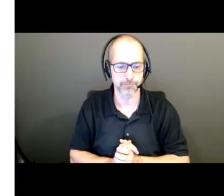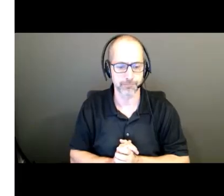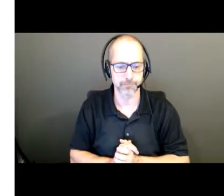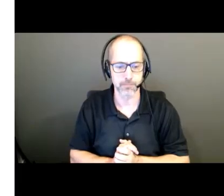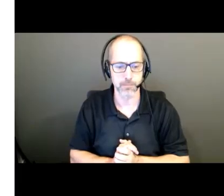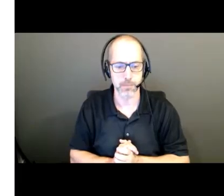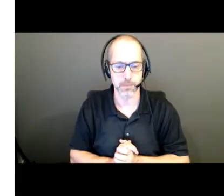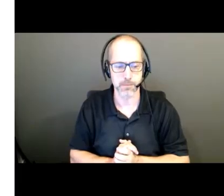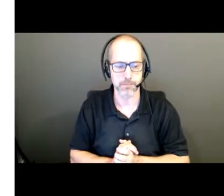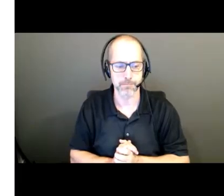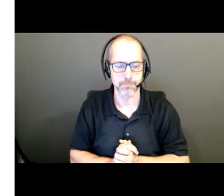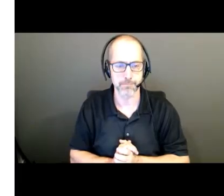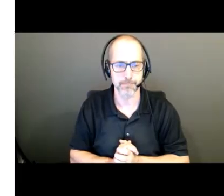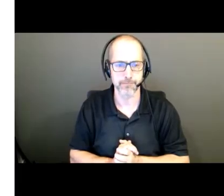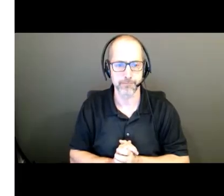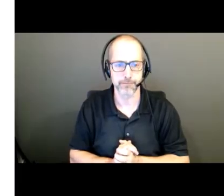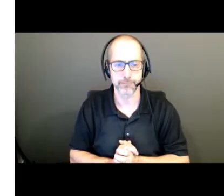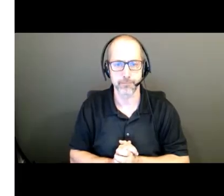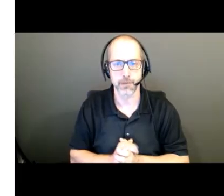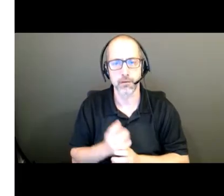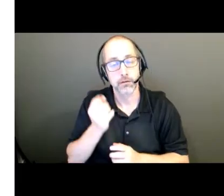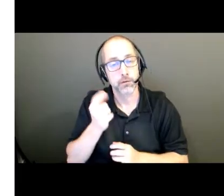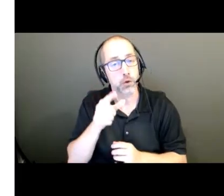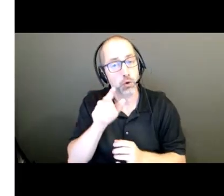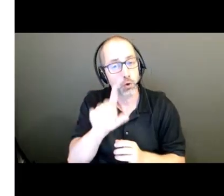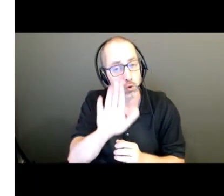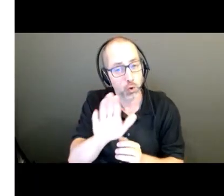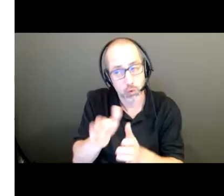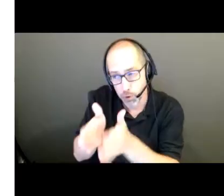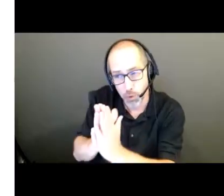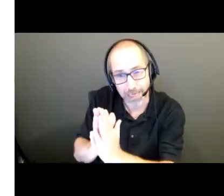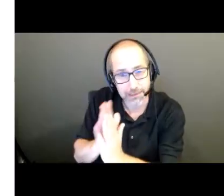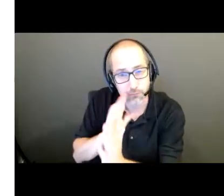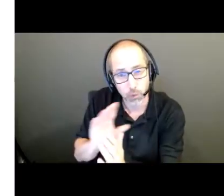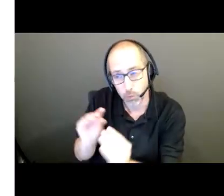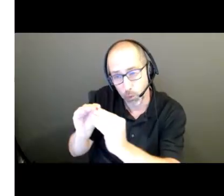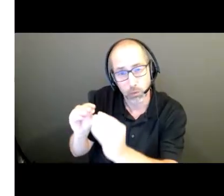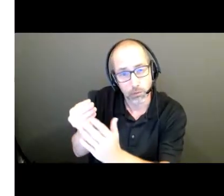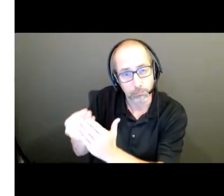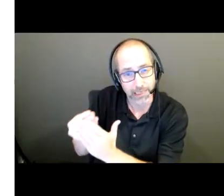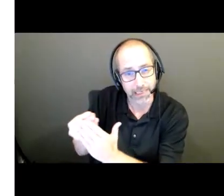It's important to be realistic in your request and keep in mind that you may not receive a full amount requested.